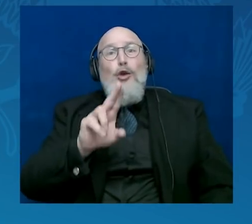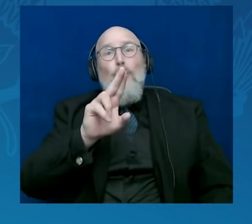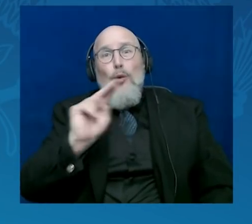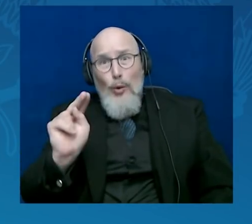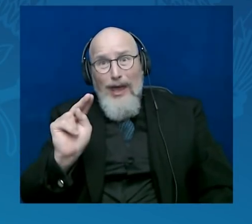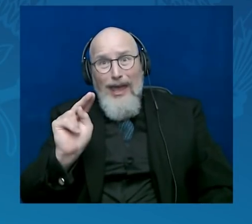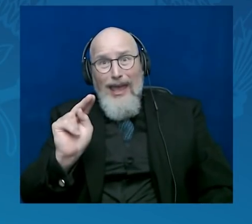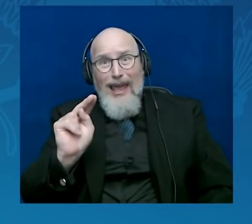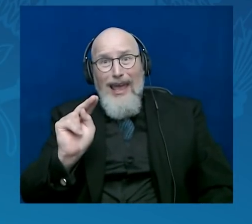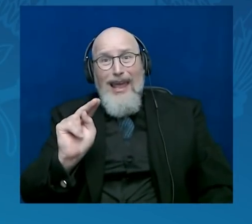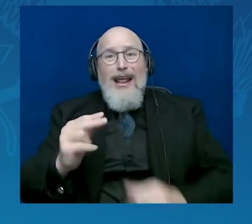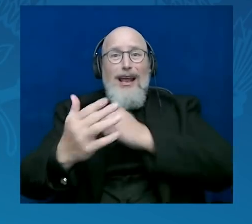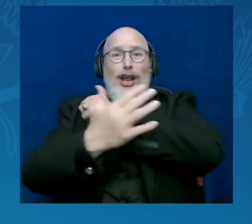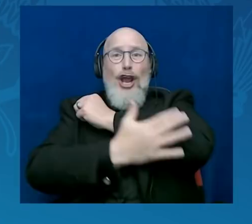We have engaged in good faith.